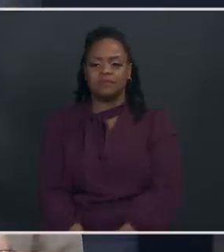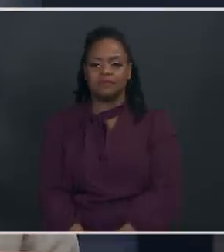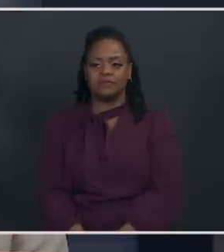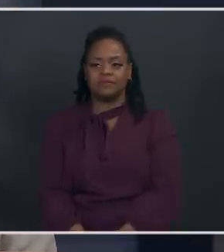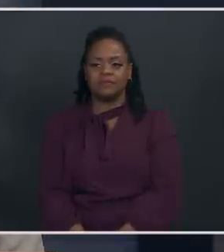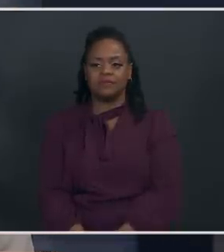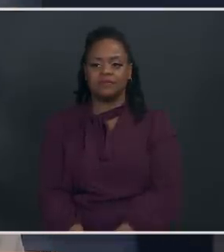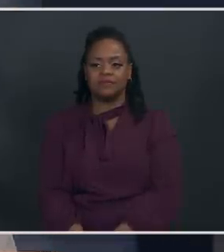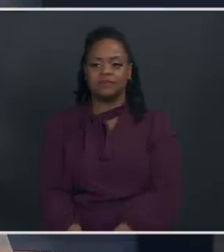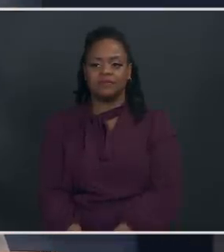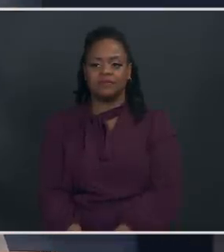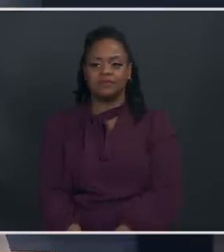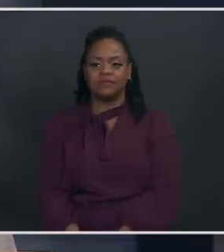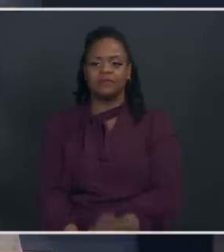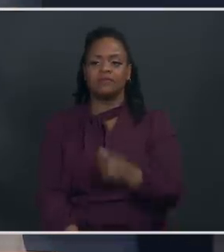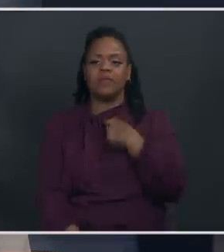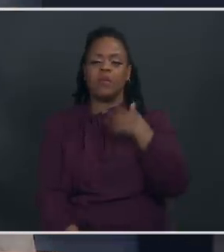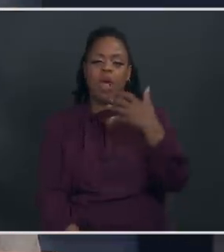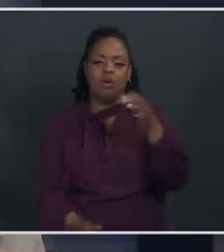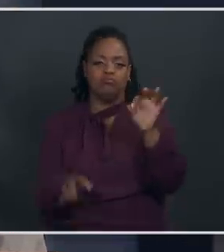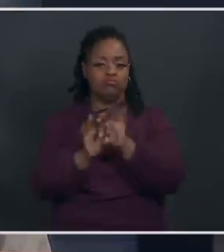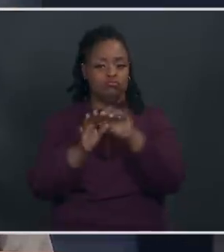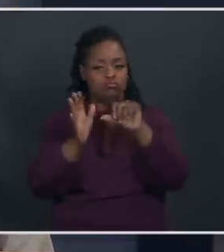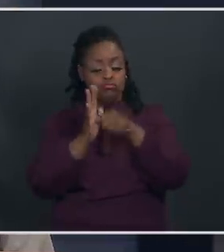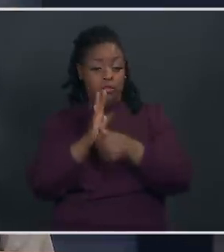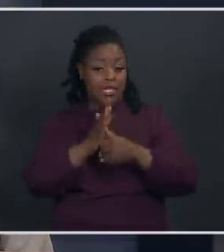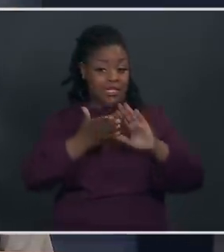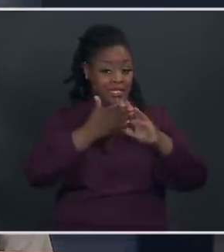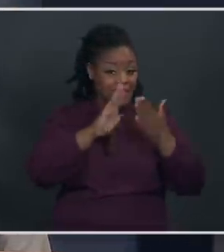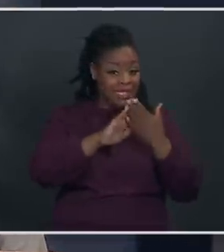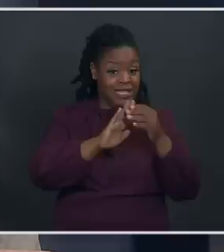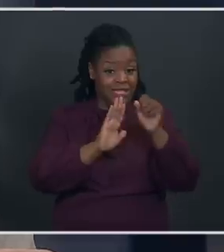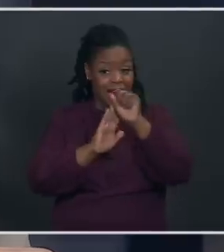and states have really picked up the initiative